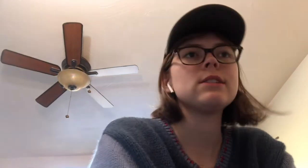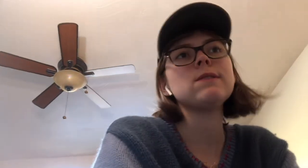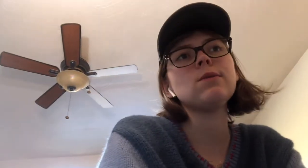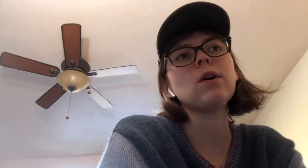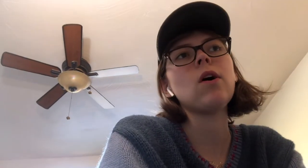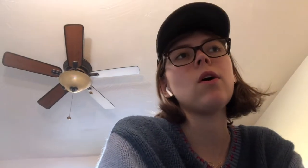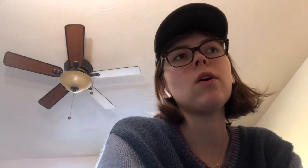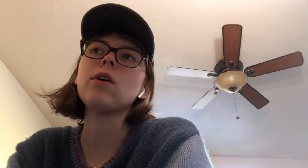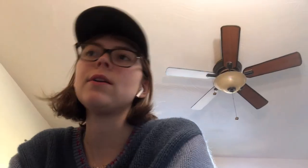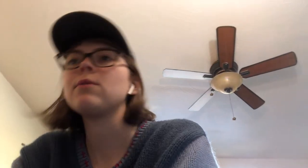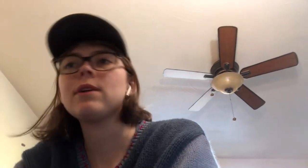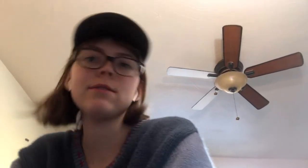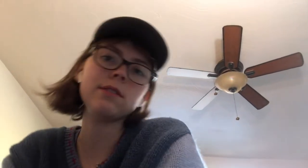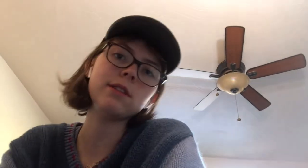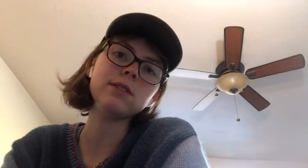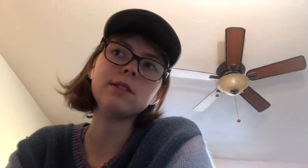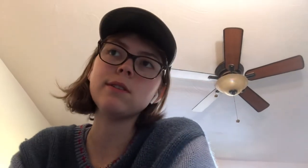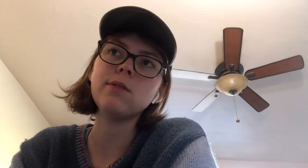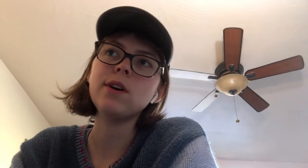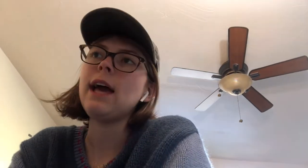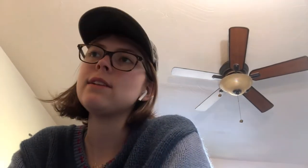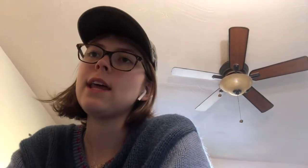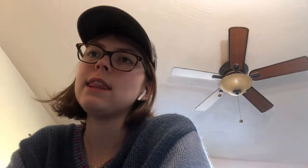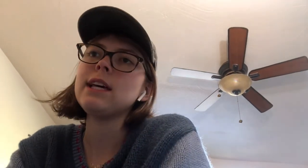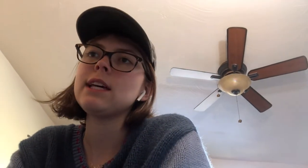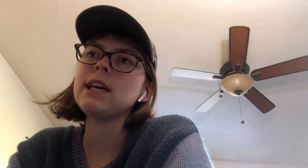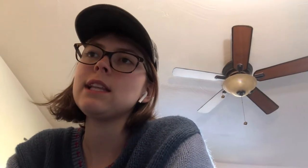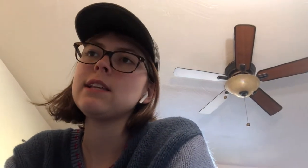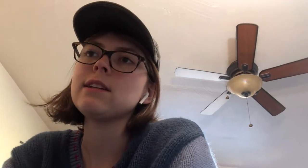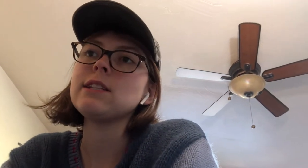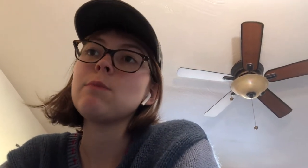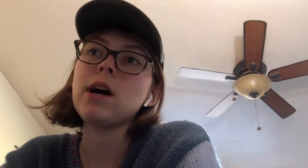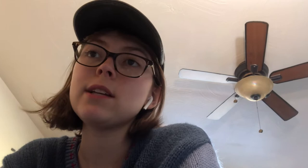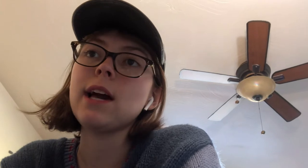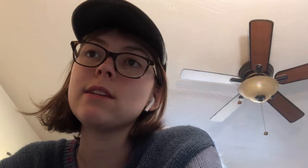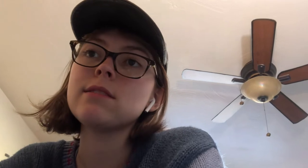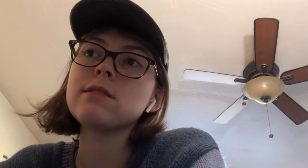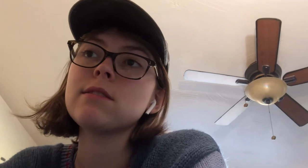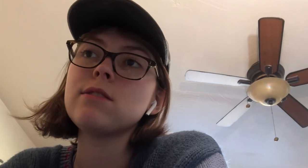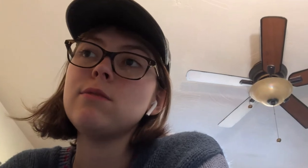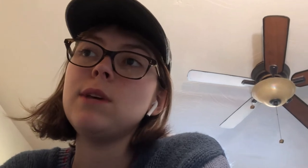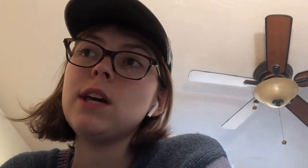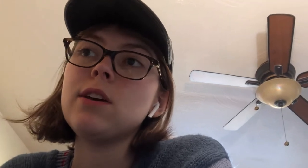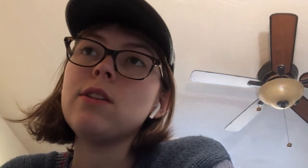to it all i don't know what else to listen to and i think listening to podcasts could